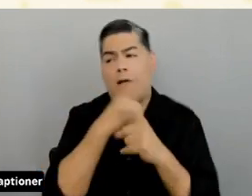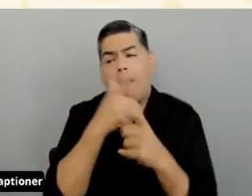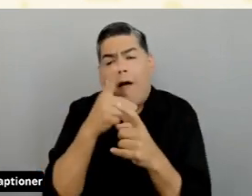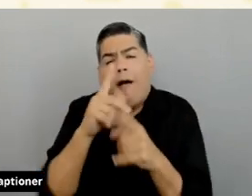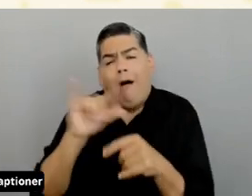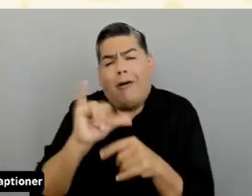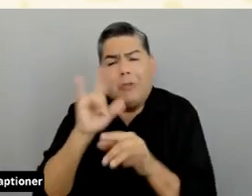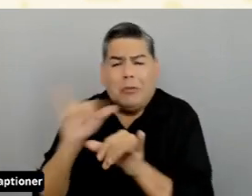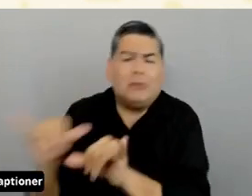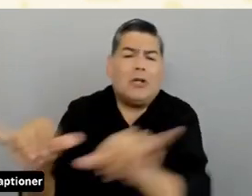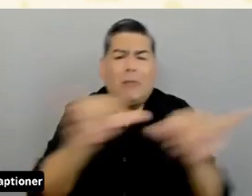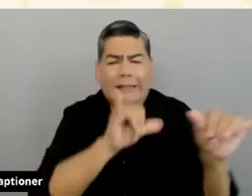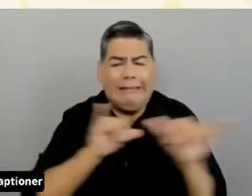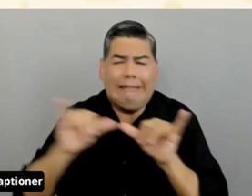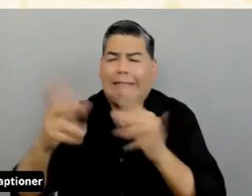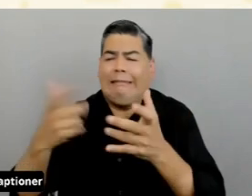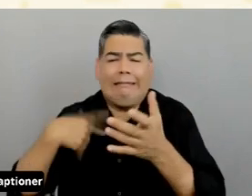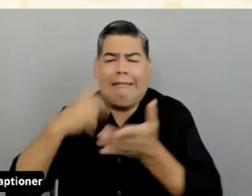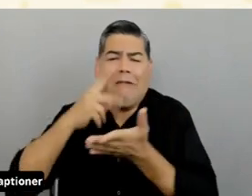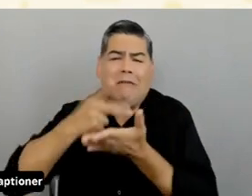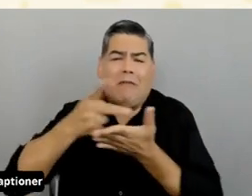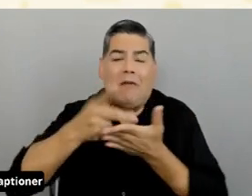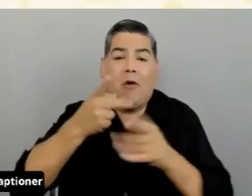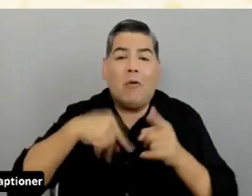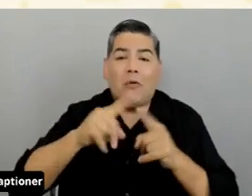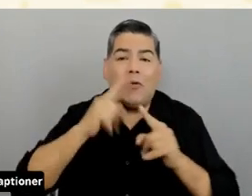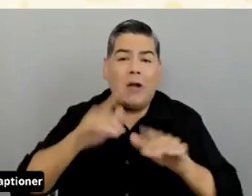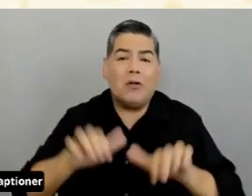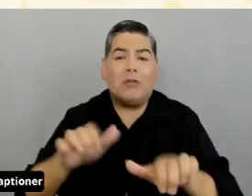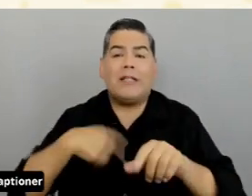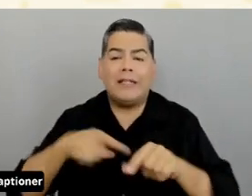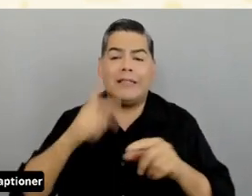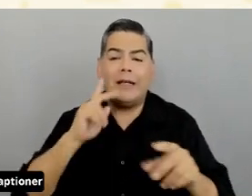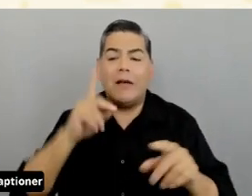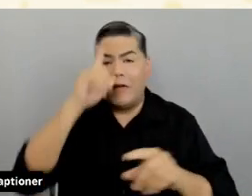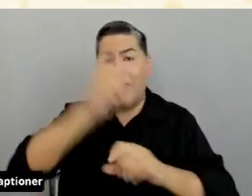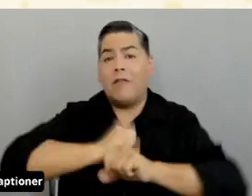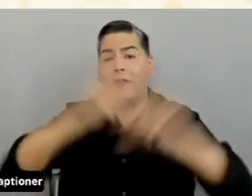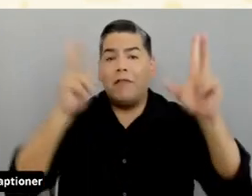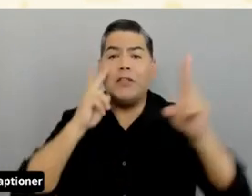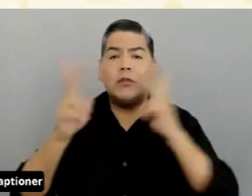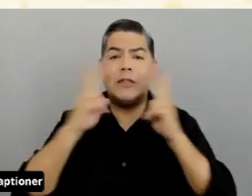when we are navigating visualizations, is the use of keyword. What is that?